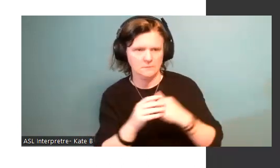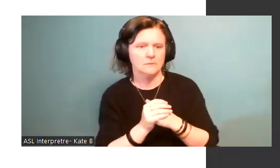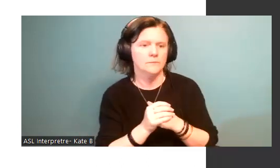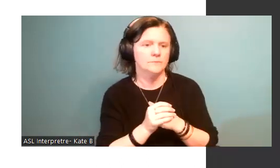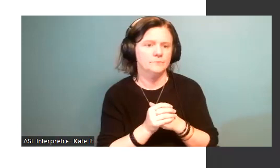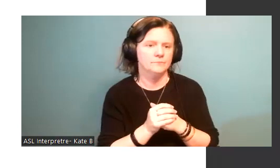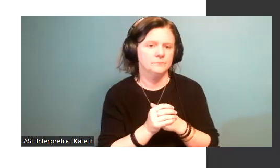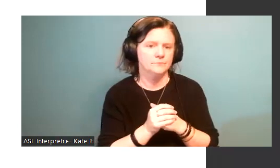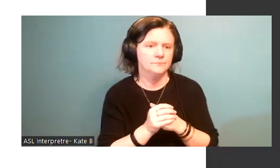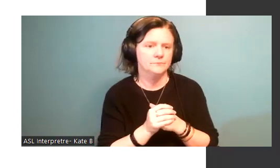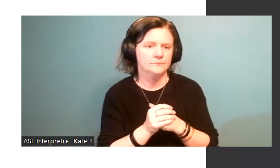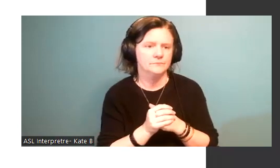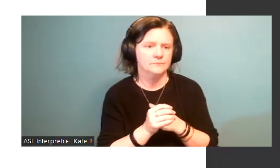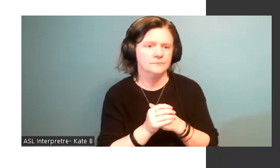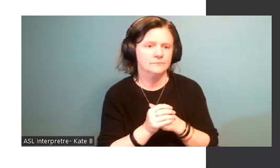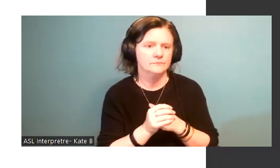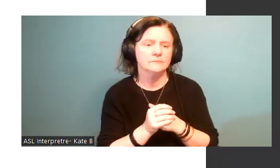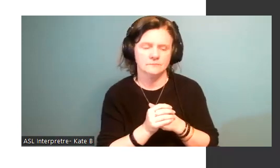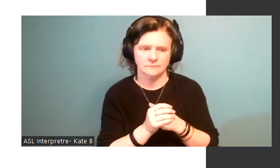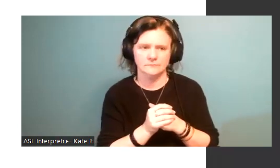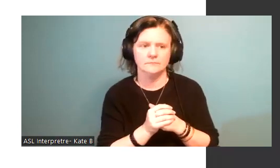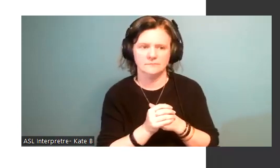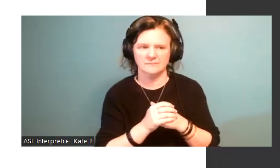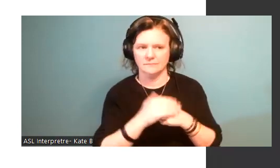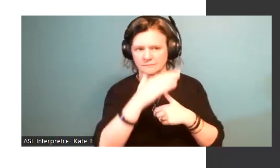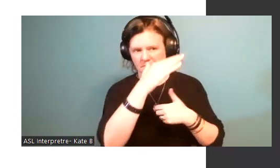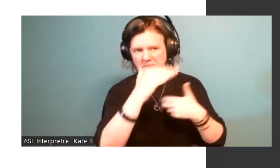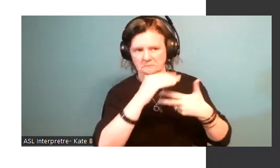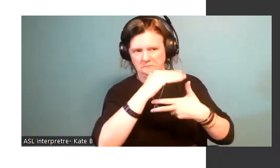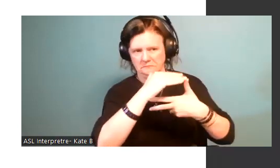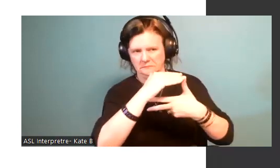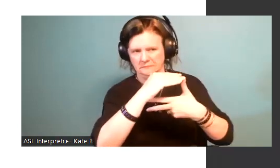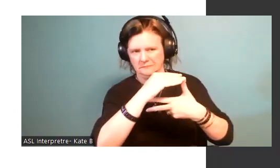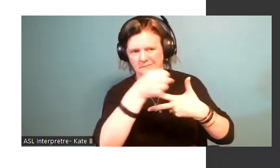press enter and it should call something to open